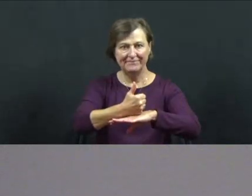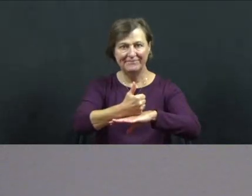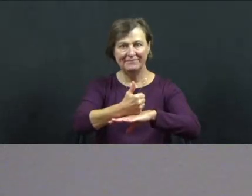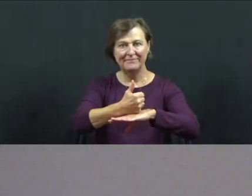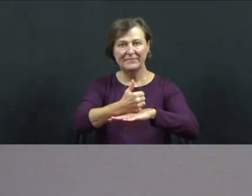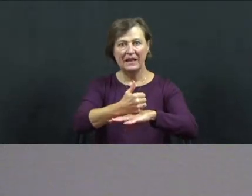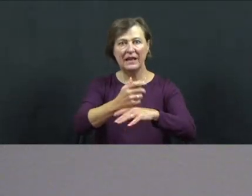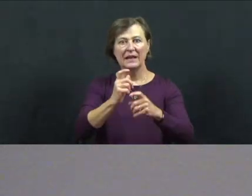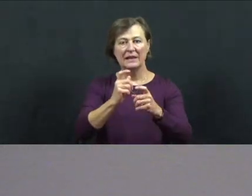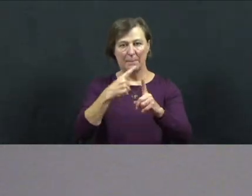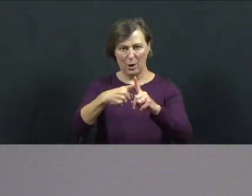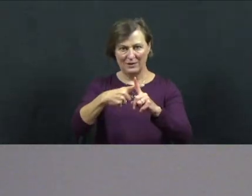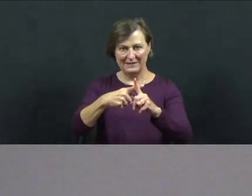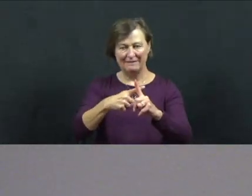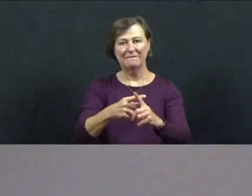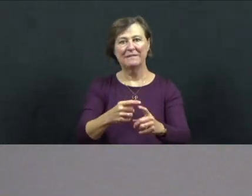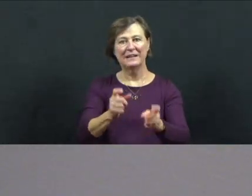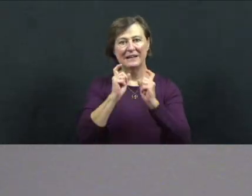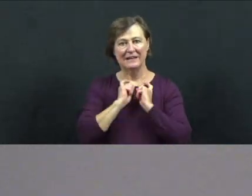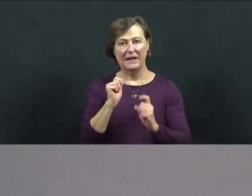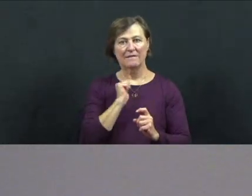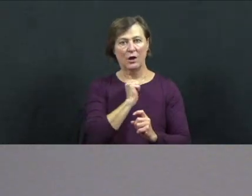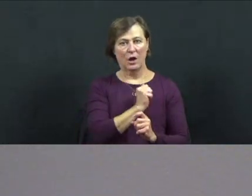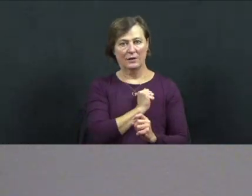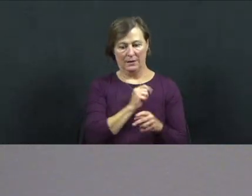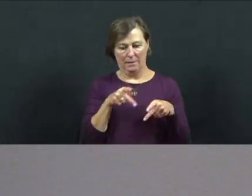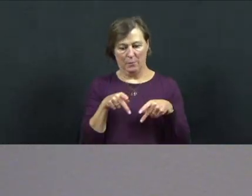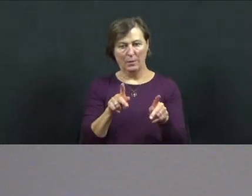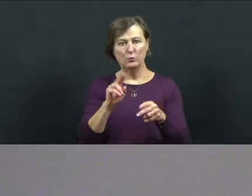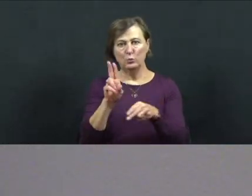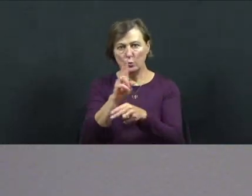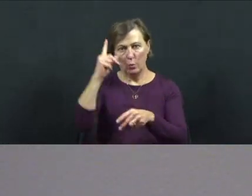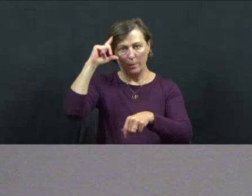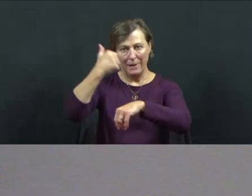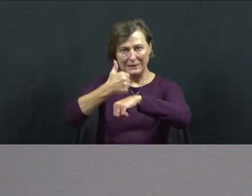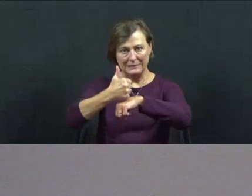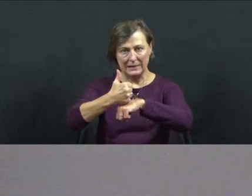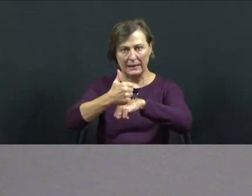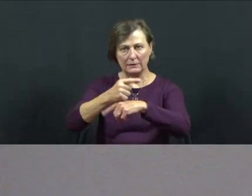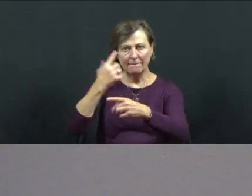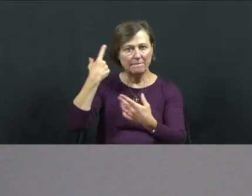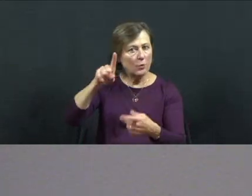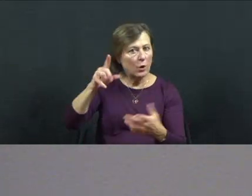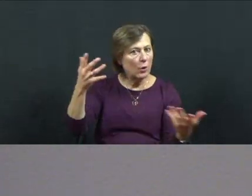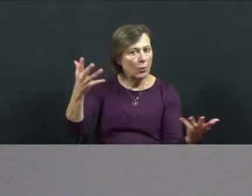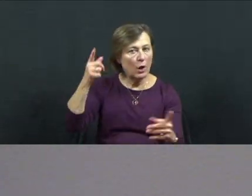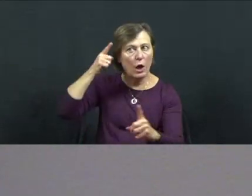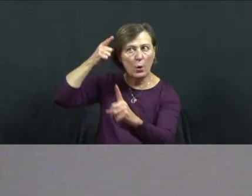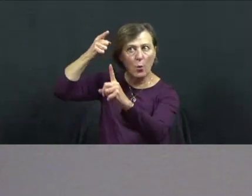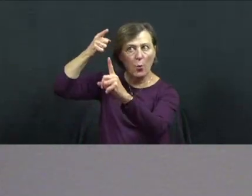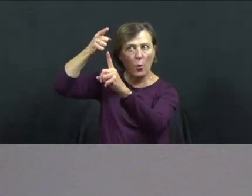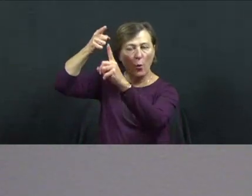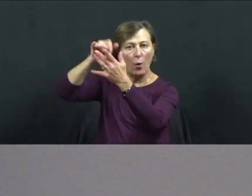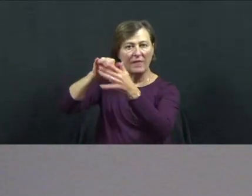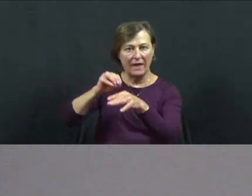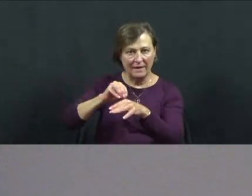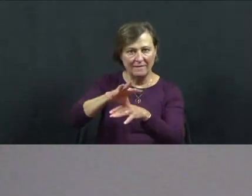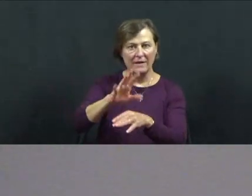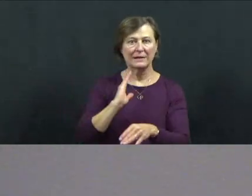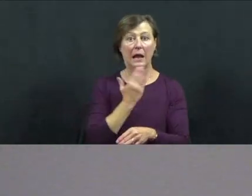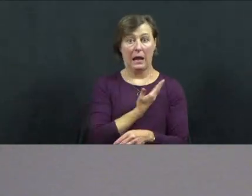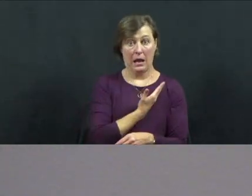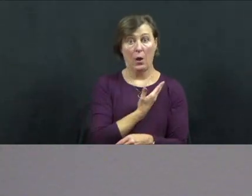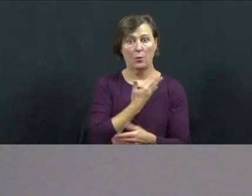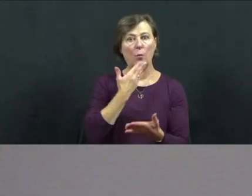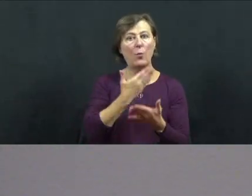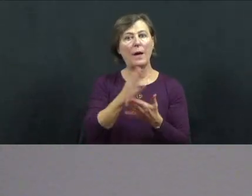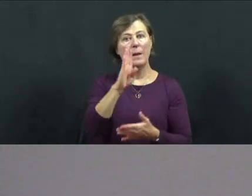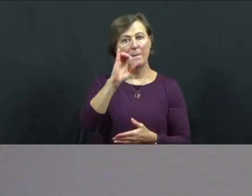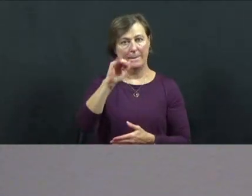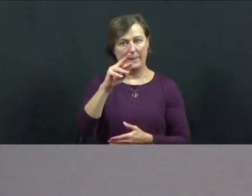ourselves permission to use that mindset to set goals that affect our well-being.